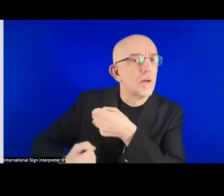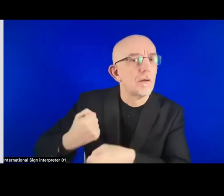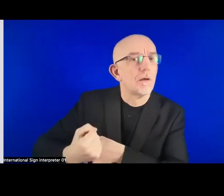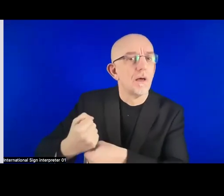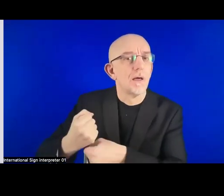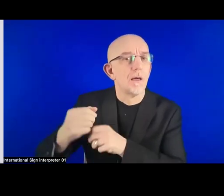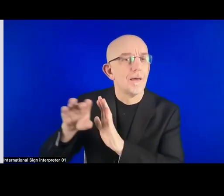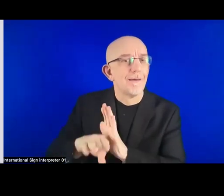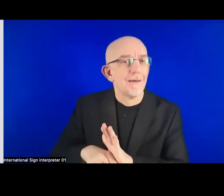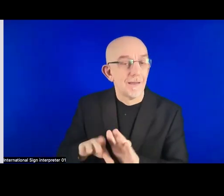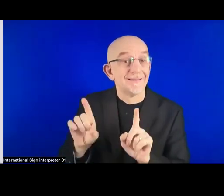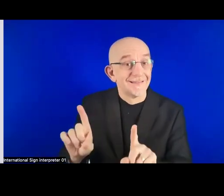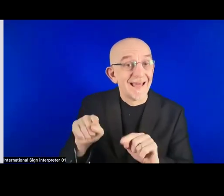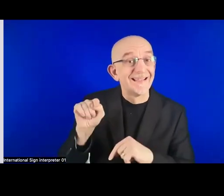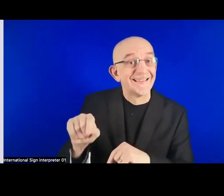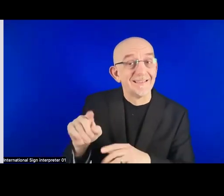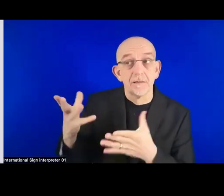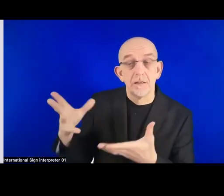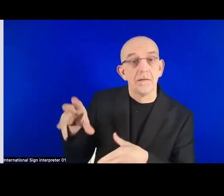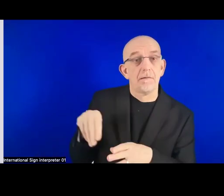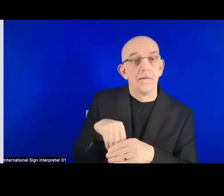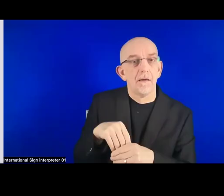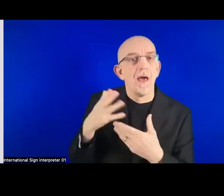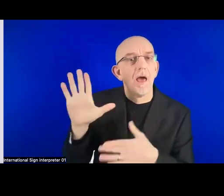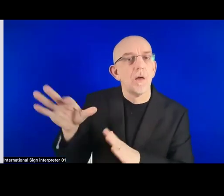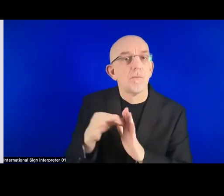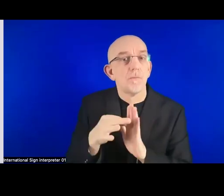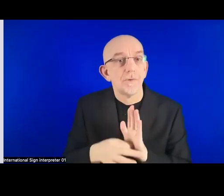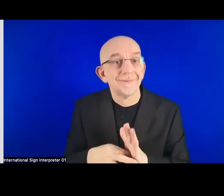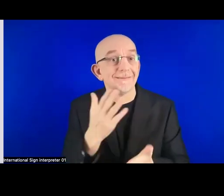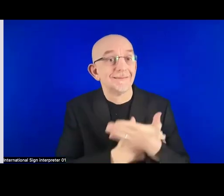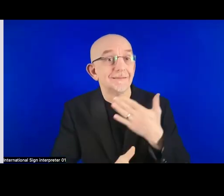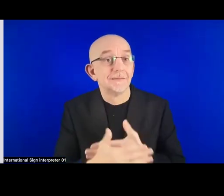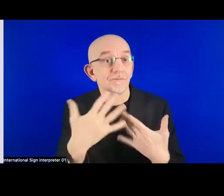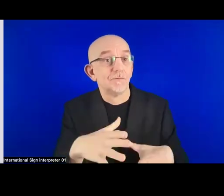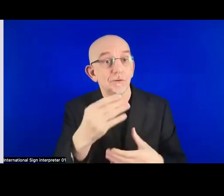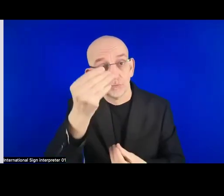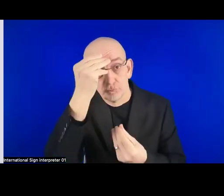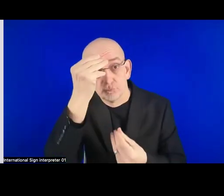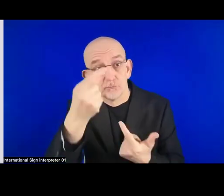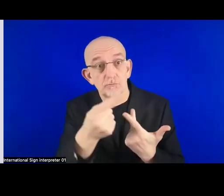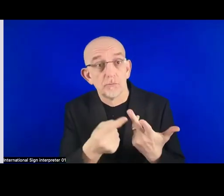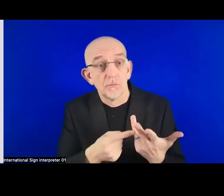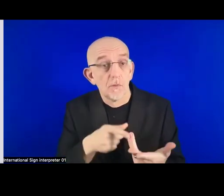welfare policies to this new challenges. So if any of this resonates with your